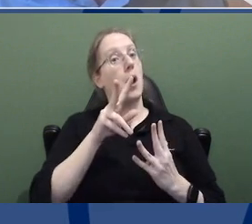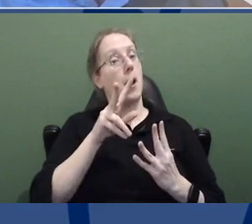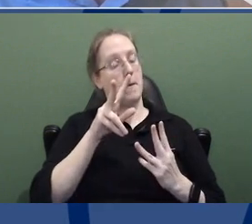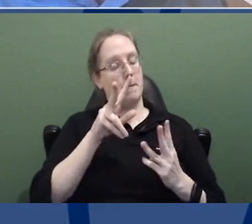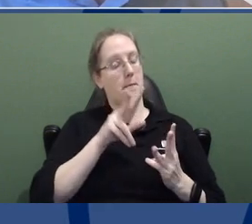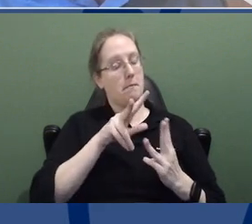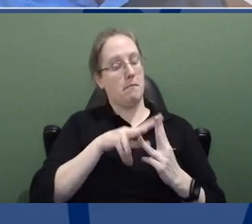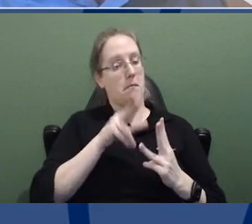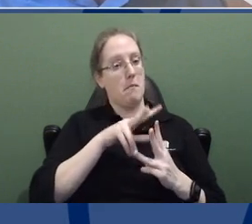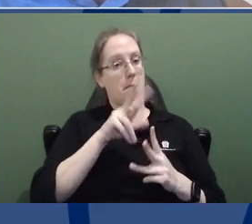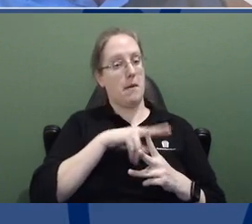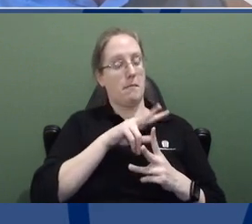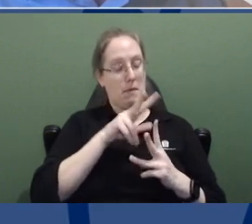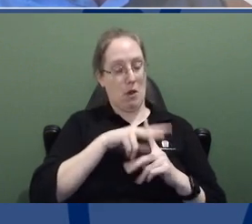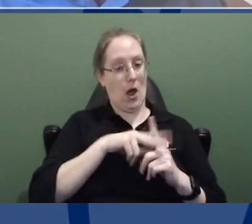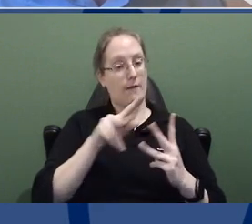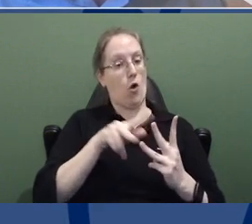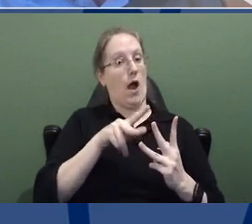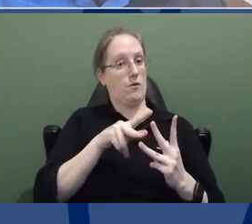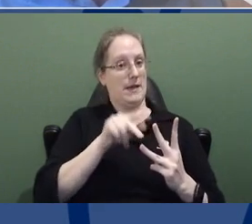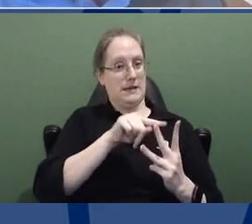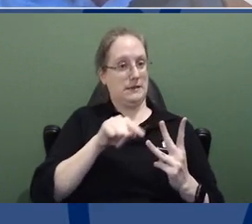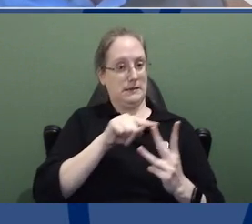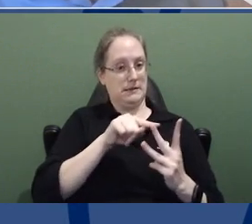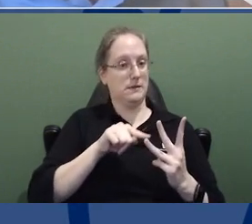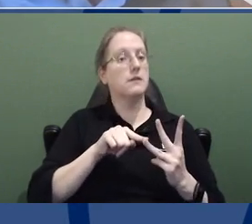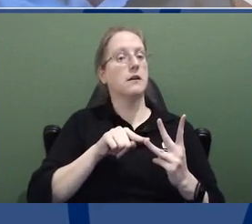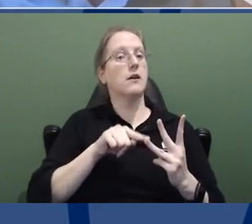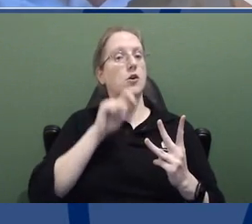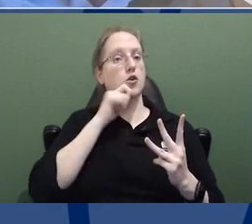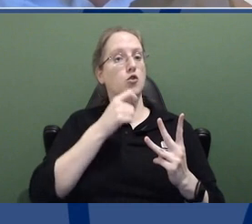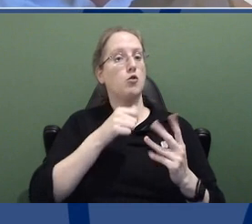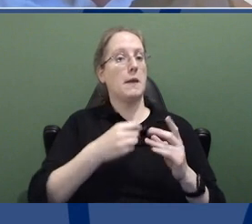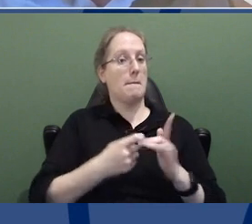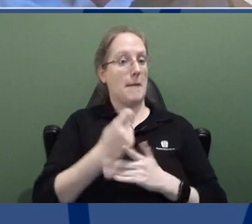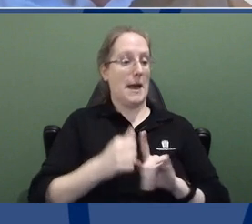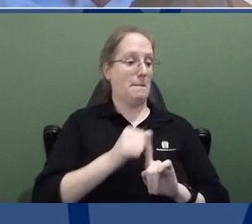today, you will be backdated payments to the 18th of July. And if you apply for the business